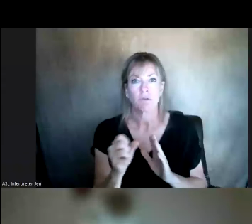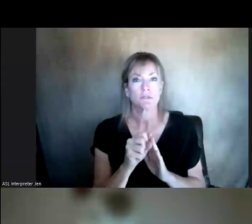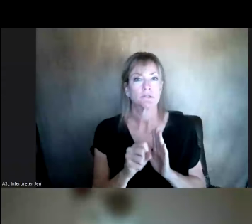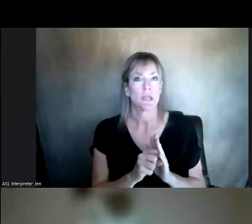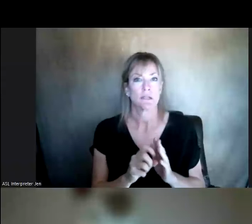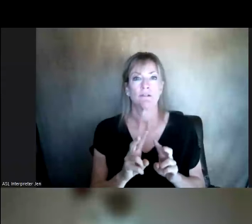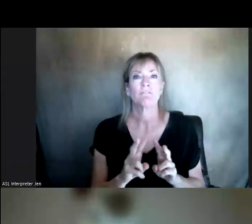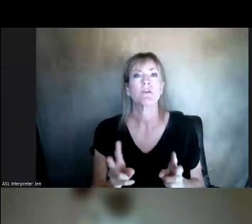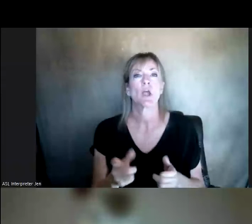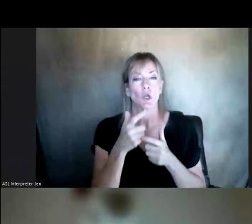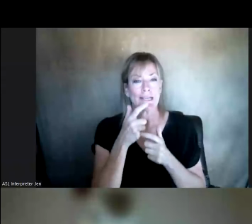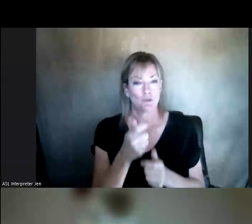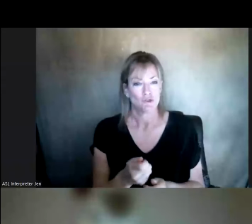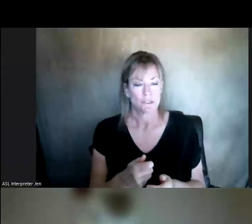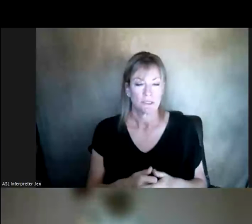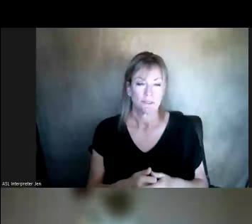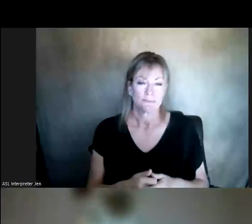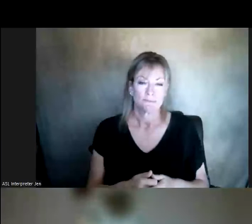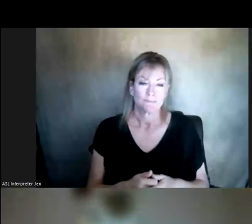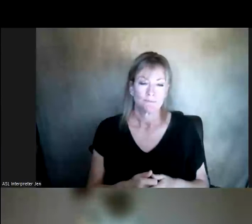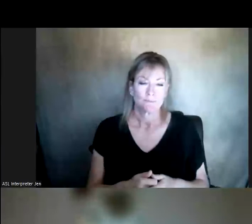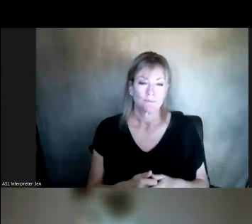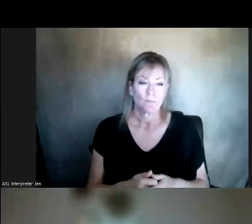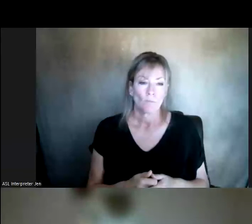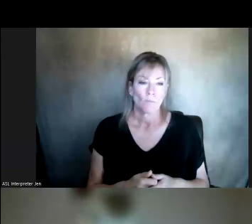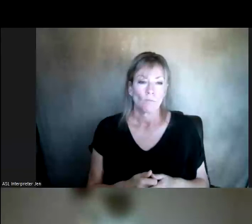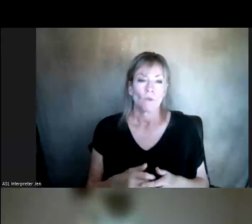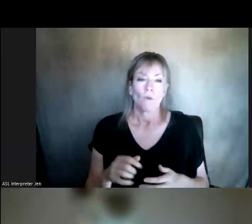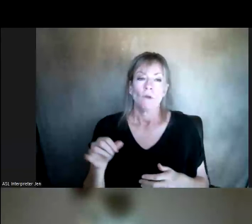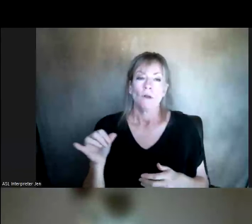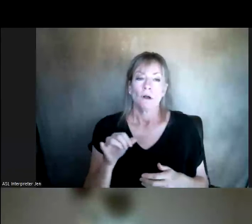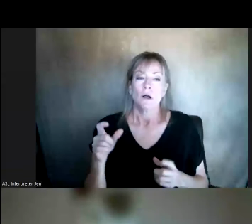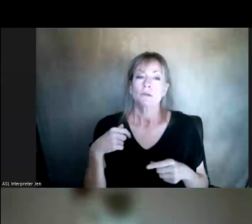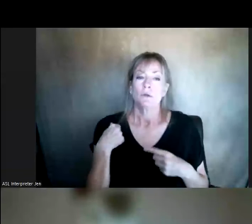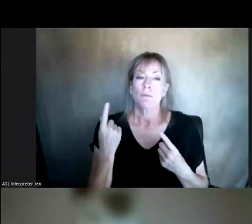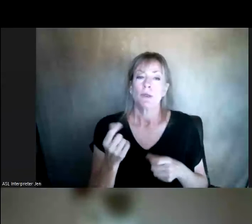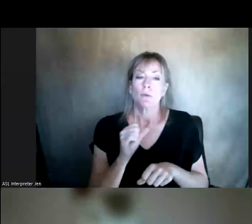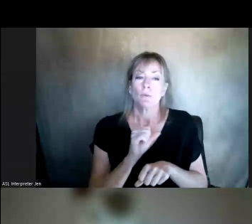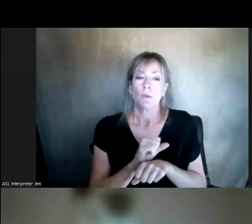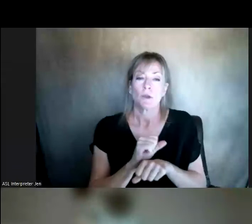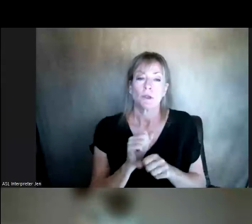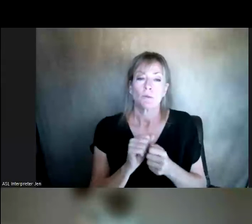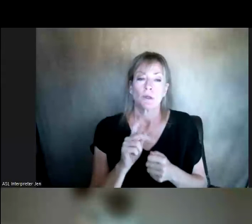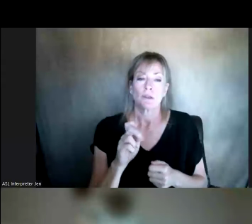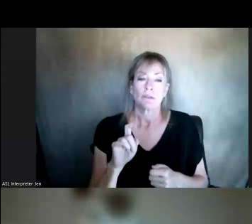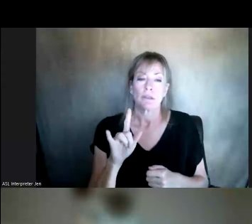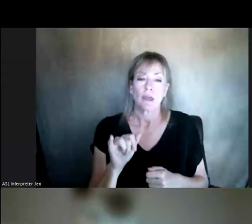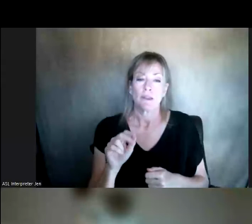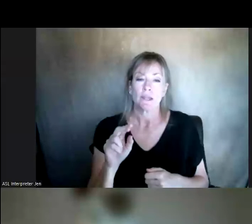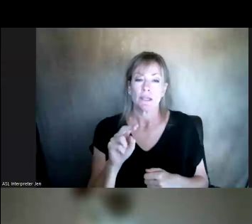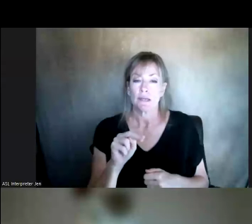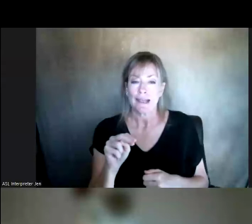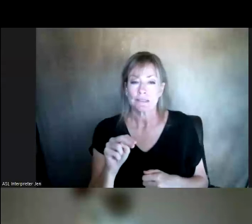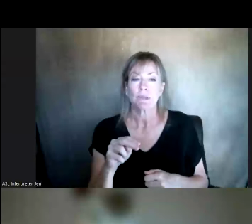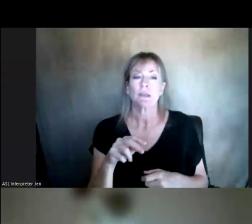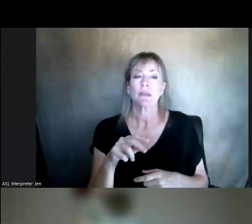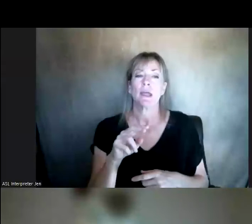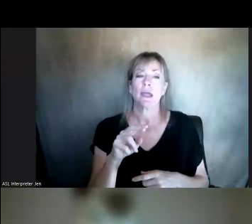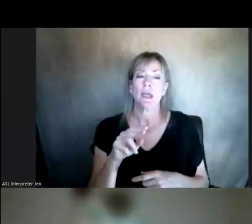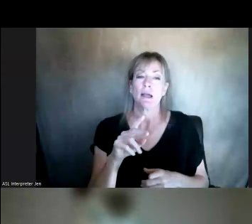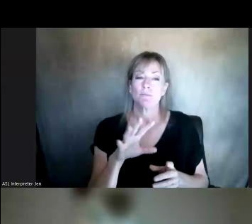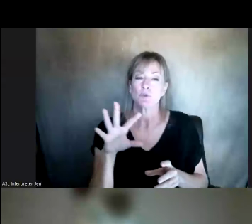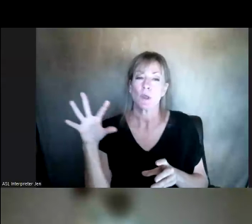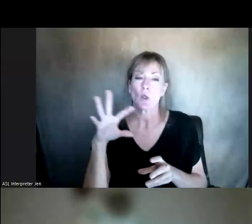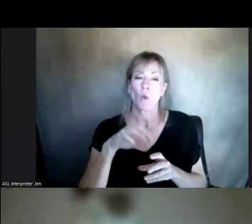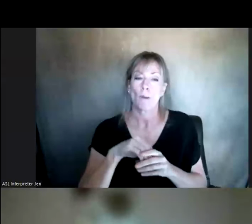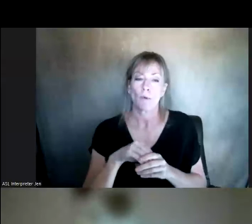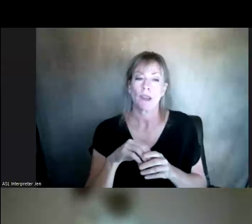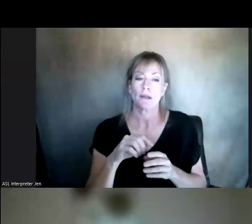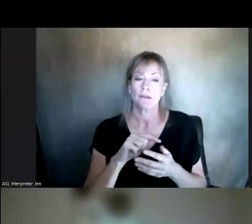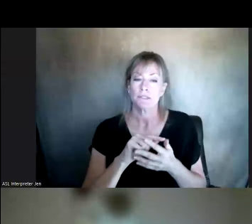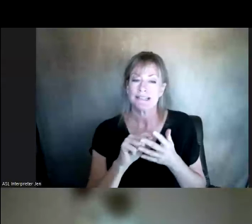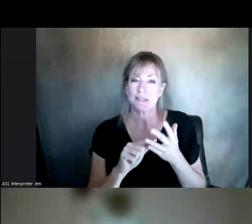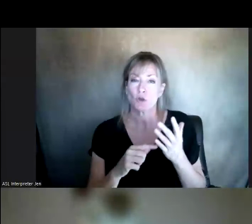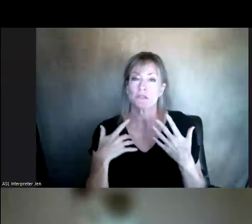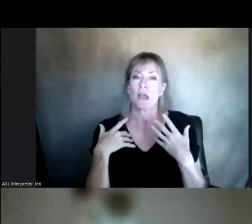IN. WE ARE WORKING ON KELLY TO INCORPORATE A SERIES OF RECOVERY